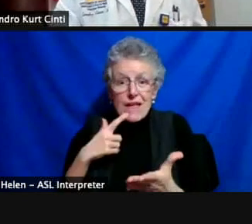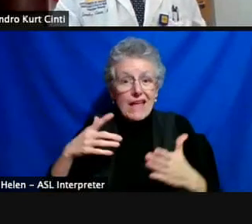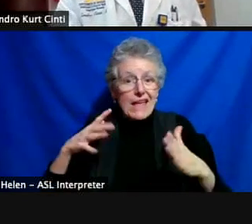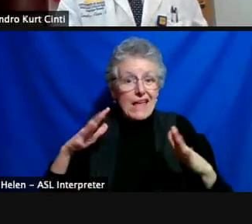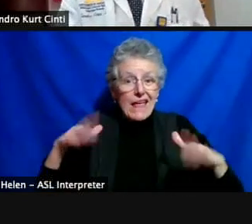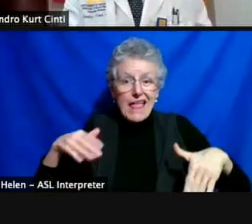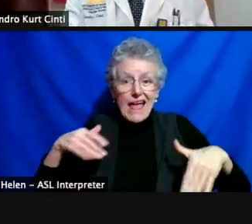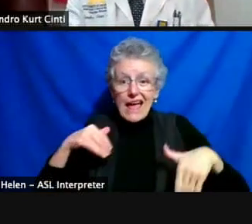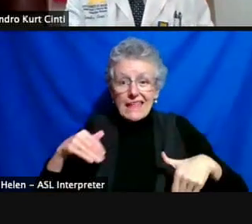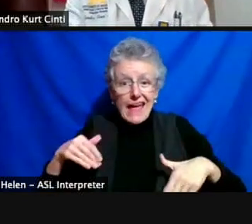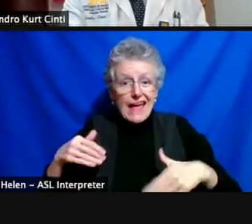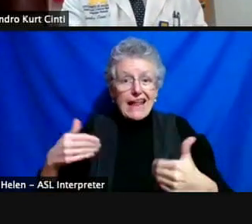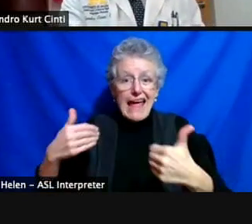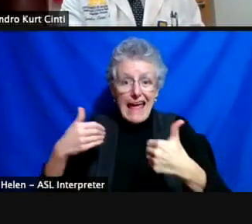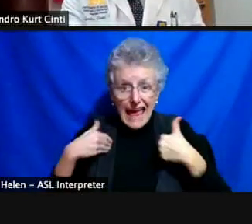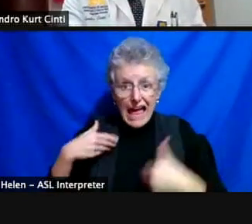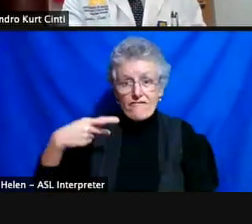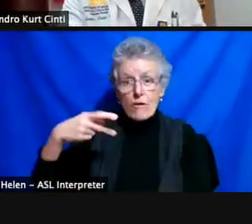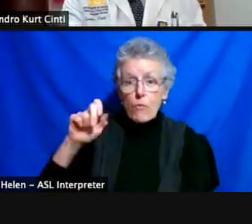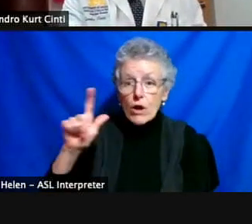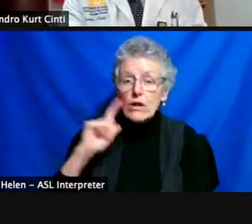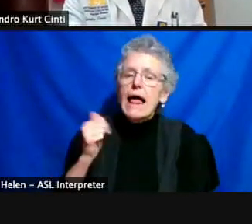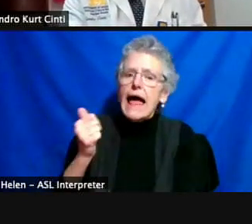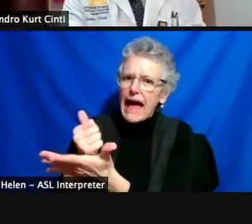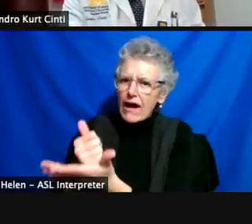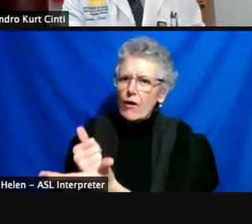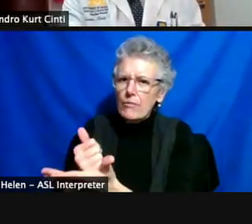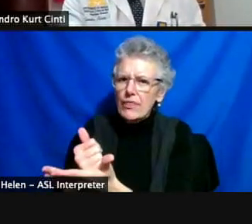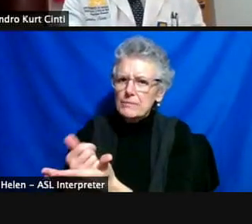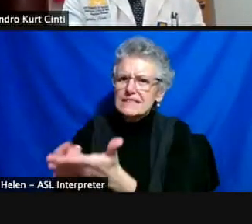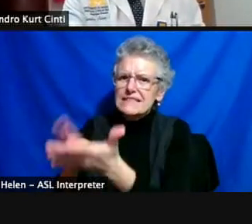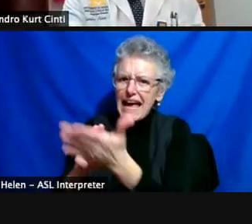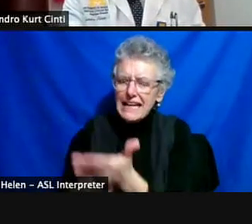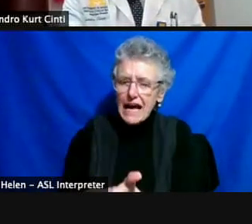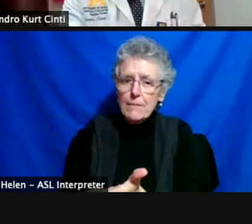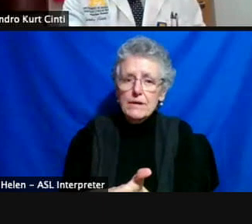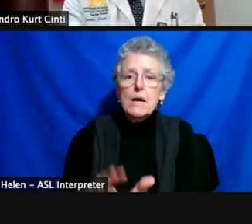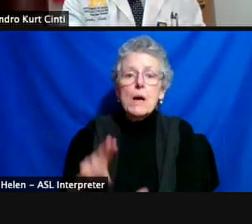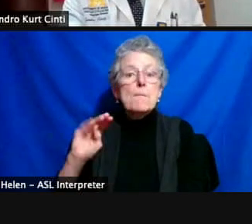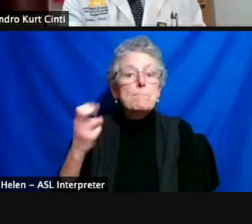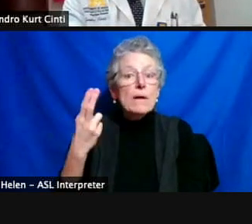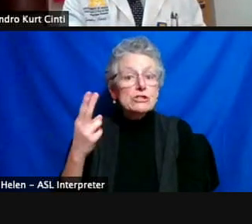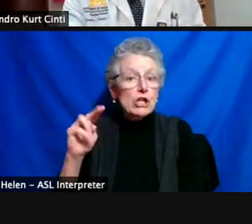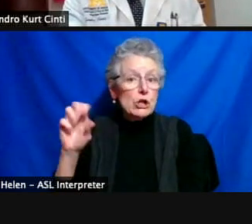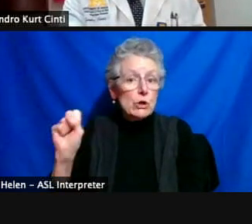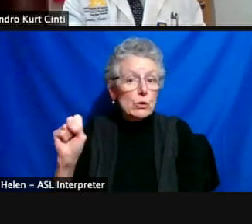please help them sign up. There's a little piece that the Michigan News put out today that highlights work